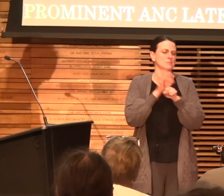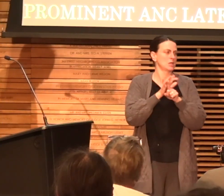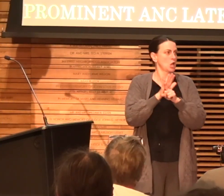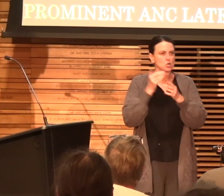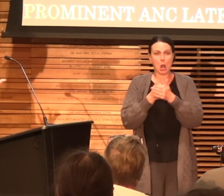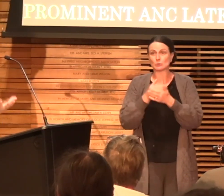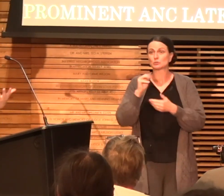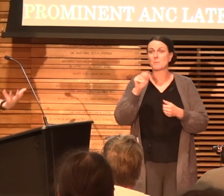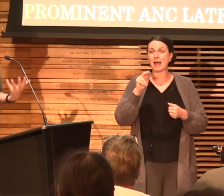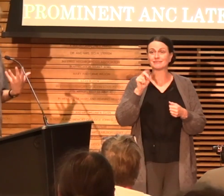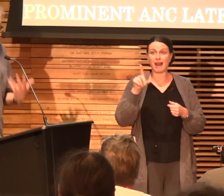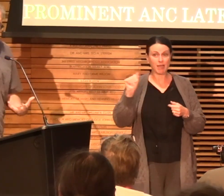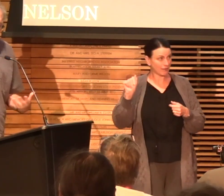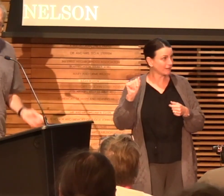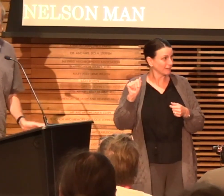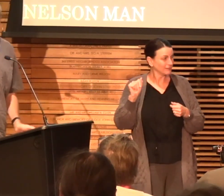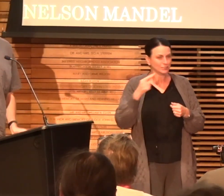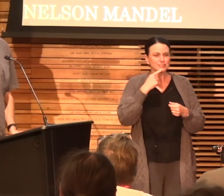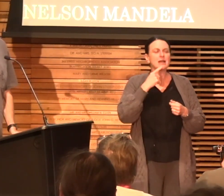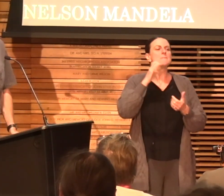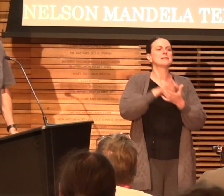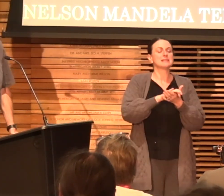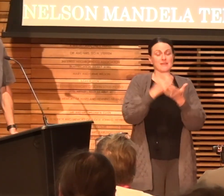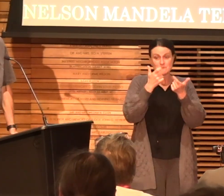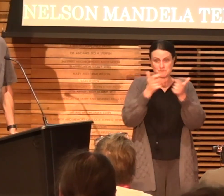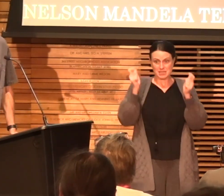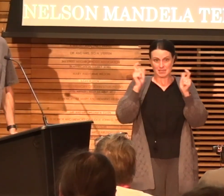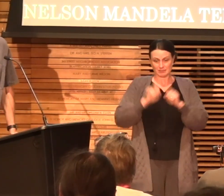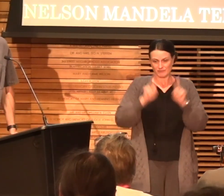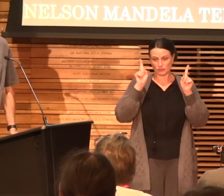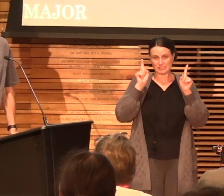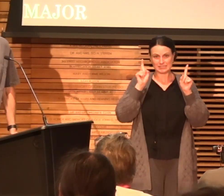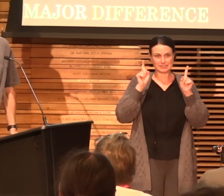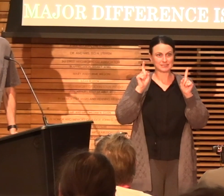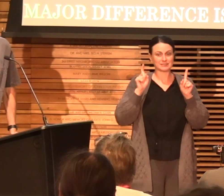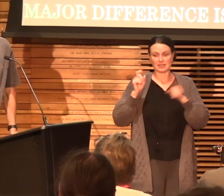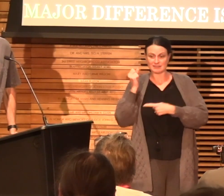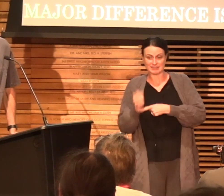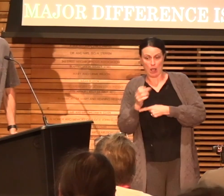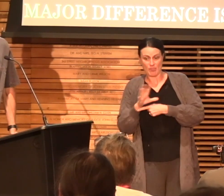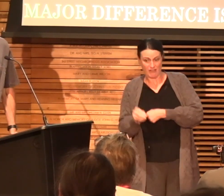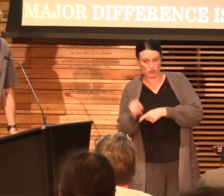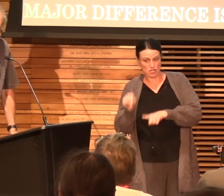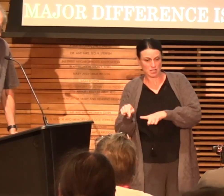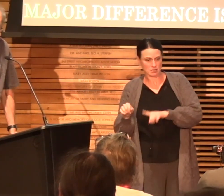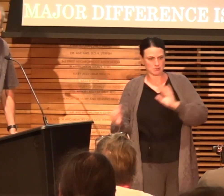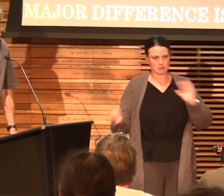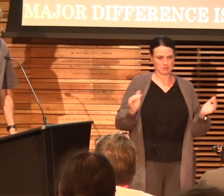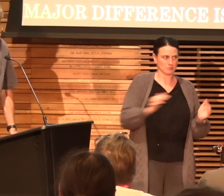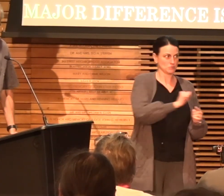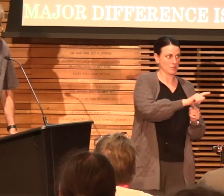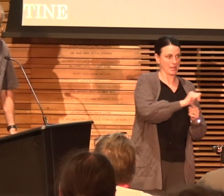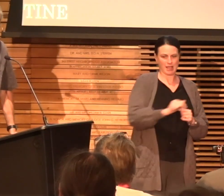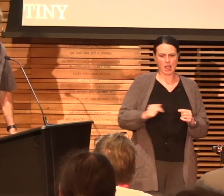tells me she believes that the major difference is that in South Africa, a tiny white minority